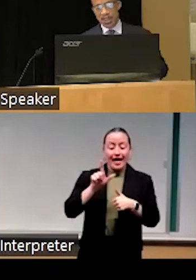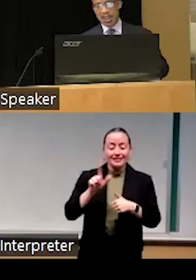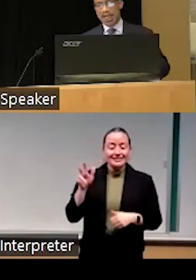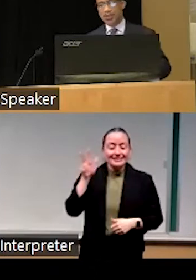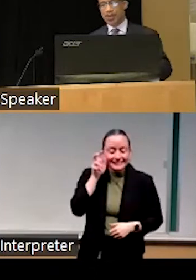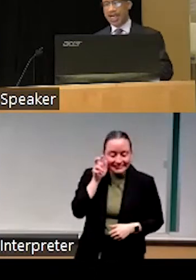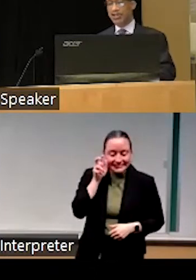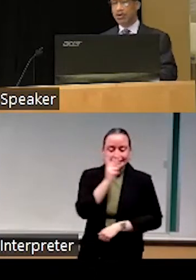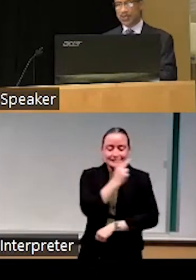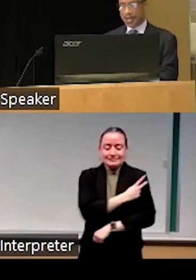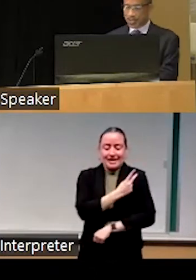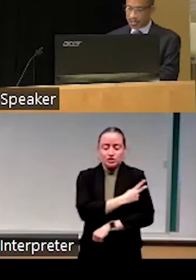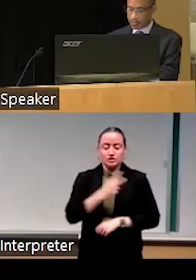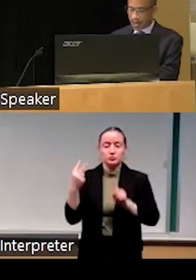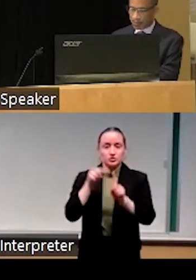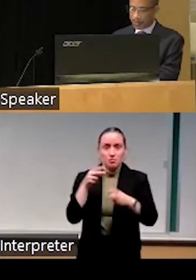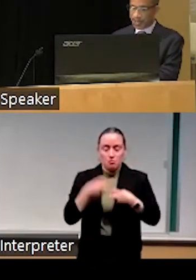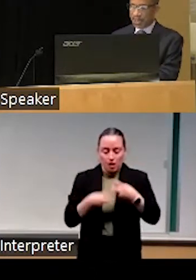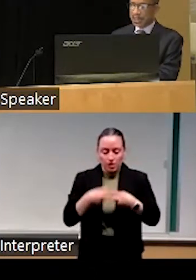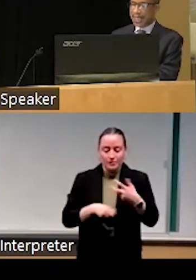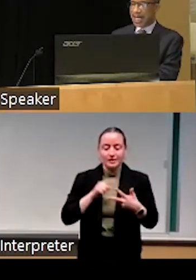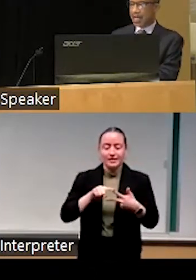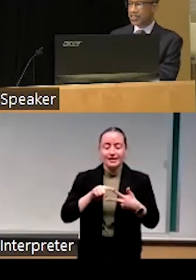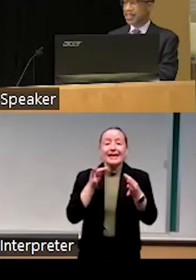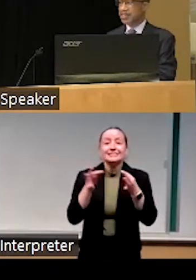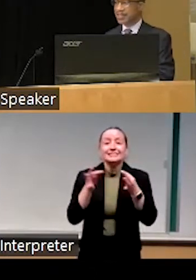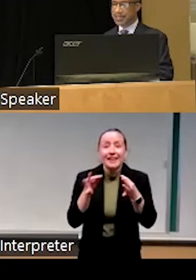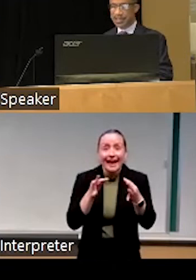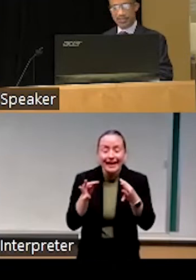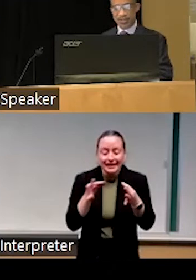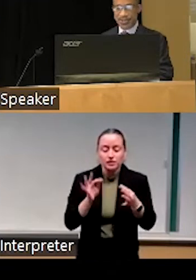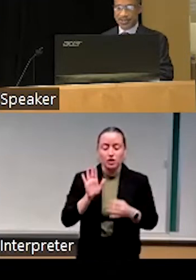explaining your perception of the problems acknowledging and discussing the differences